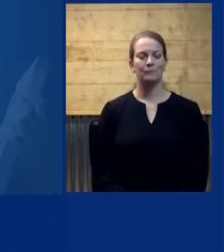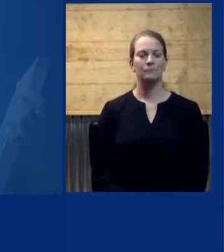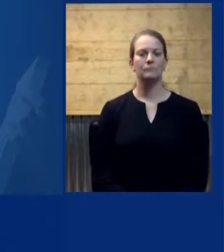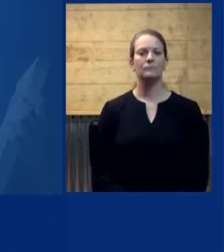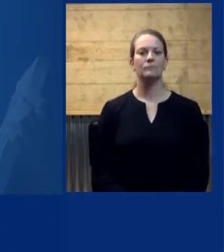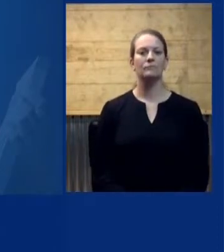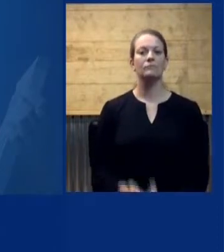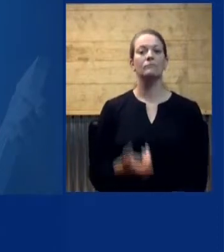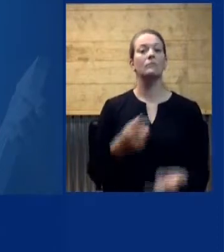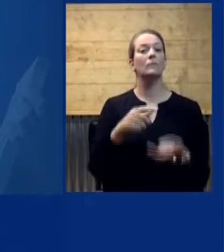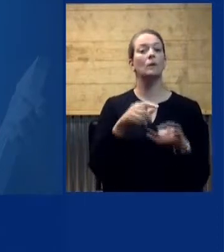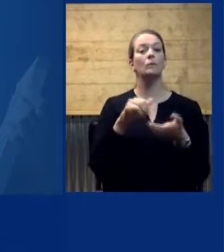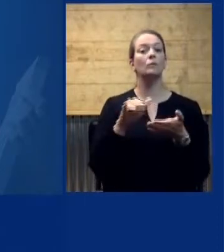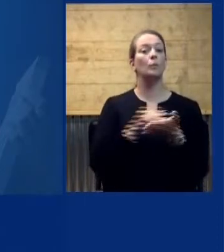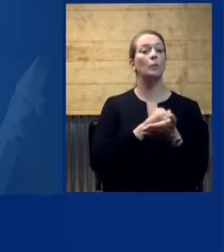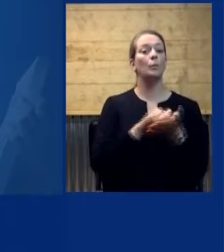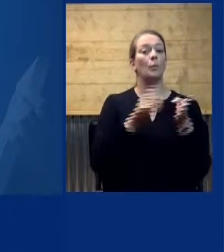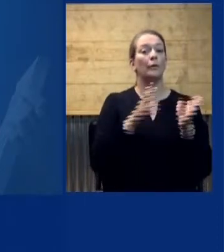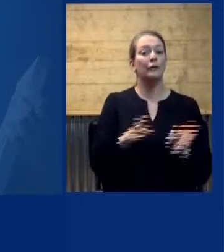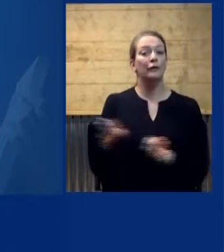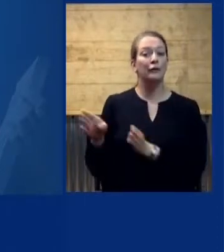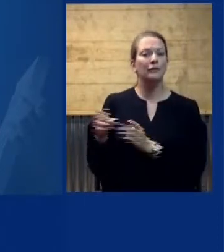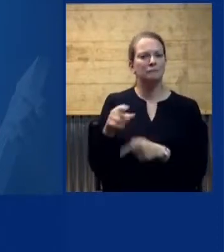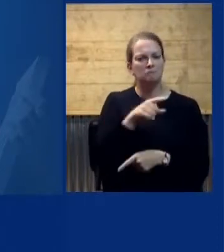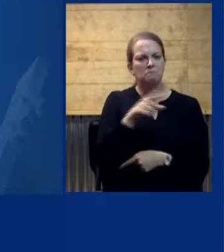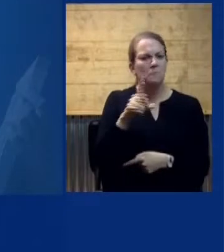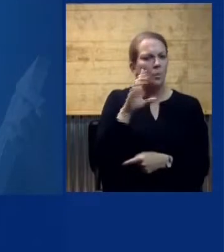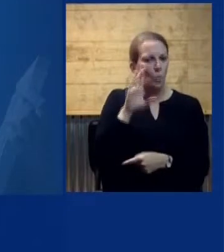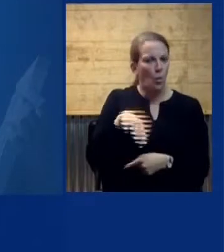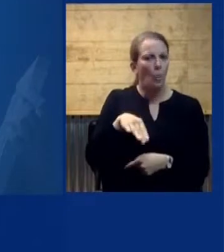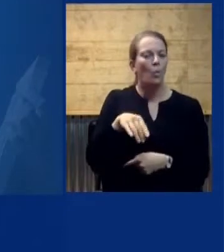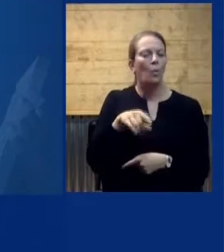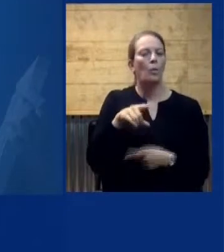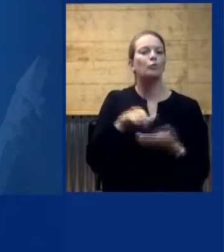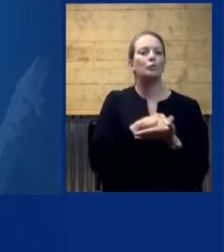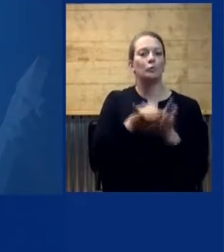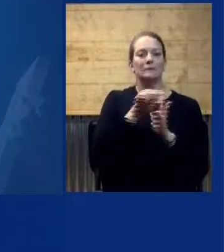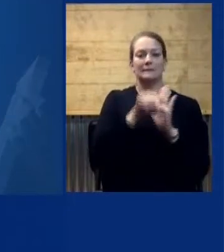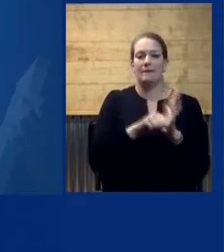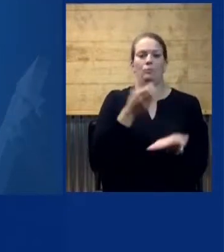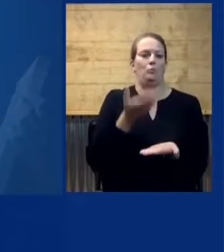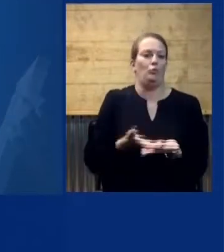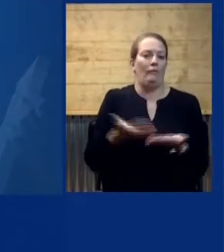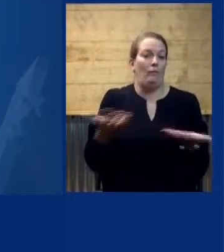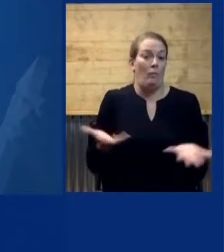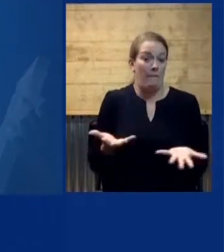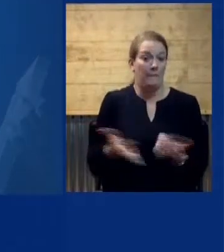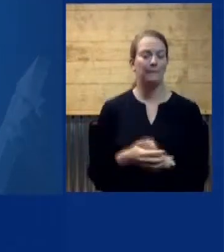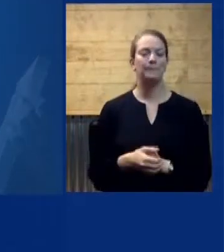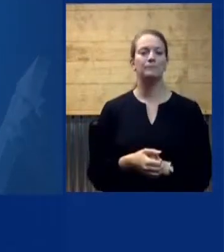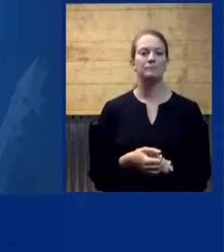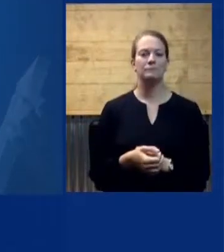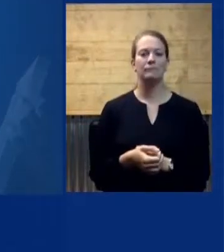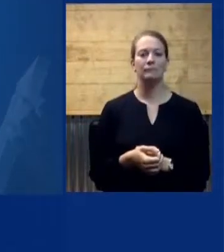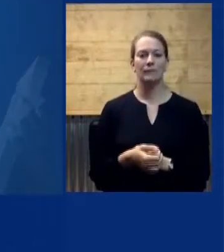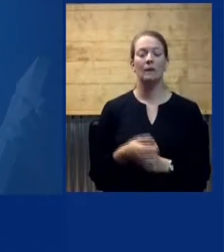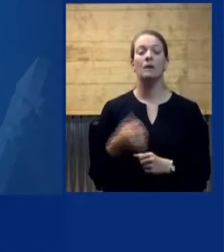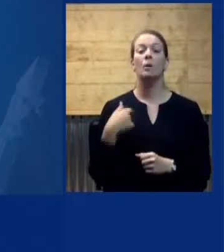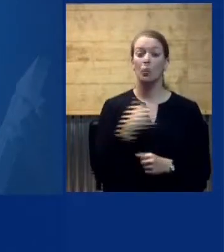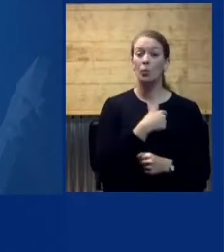ON THAT FORM IT WILL ASK YOU YOU'RE COMING FROM AND WHERE YOU'RE STAYING. NEW YORK, NEW YORKERS, THEY KNOW